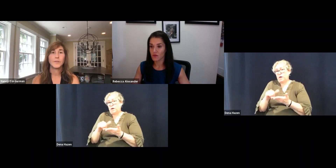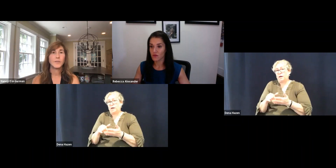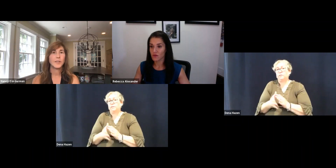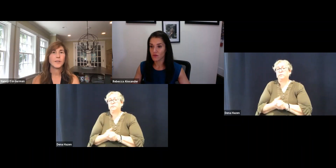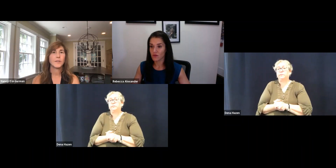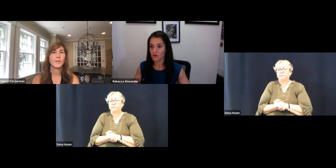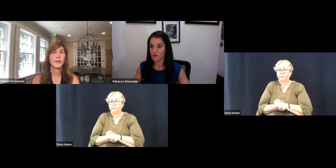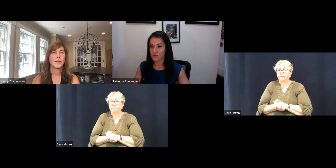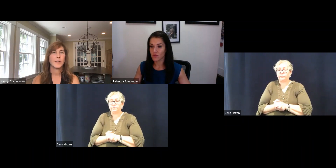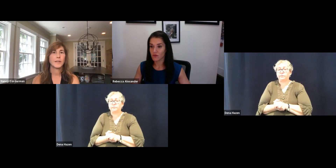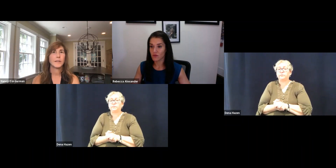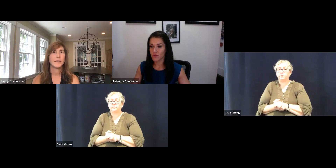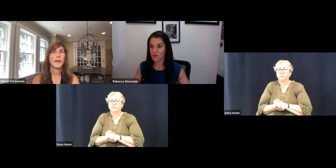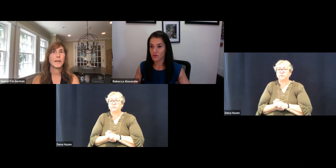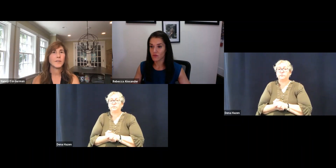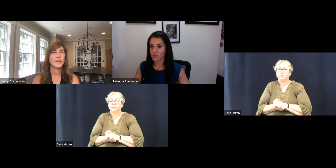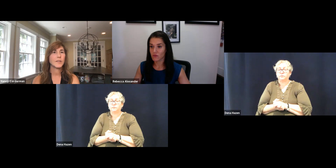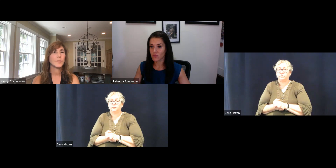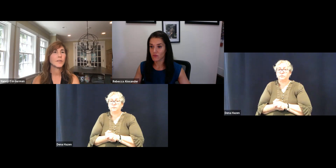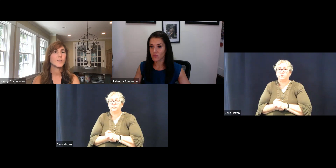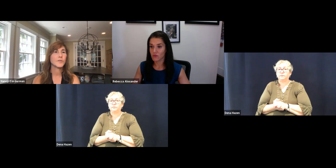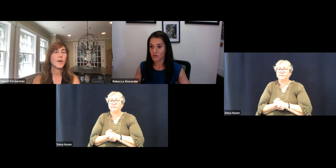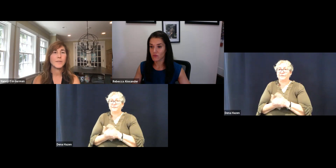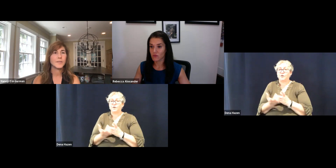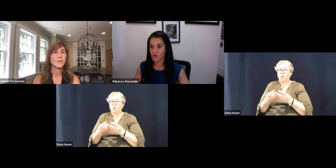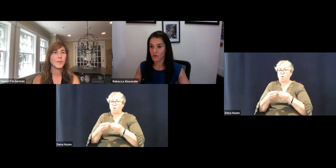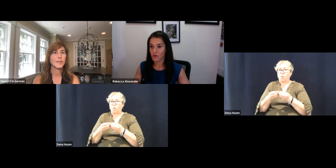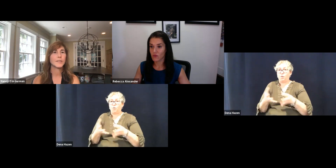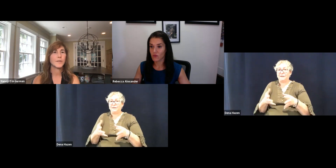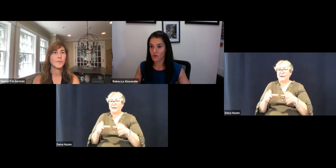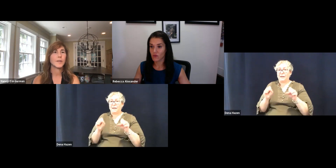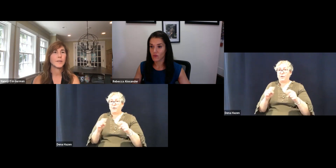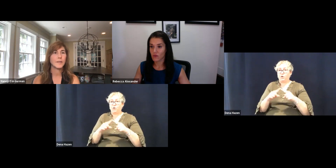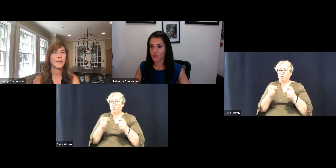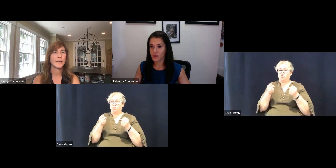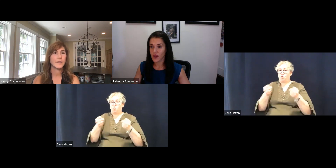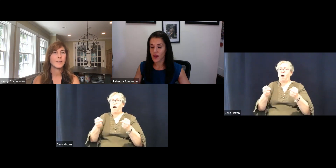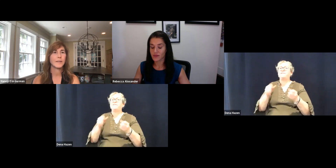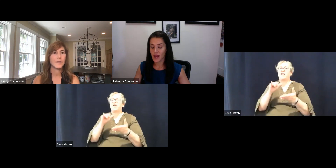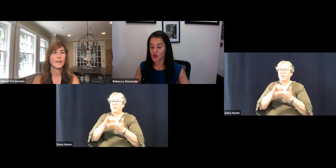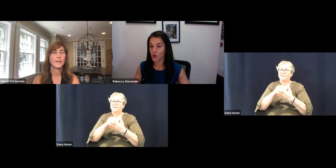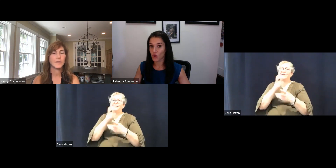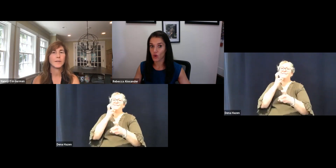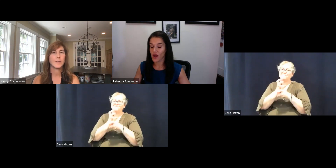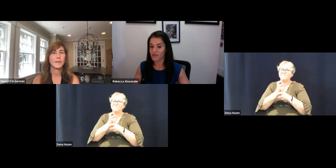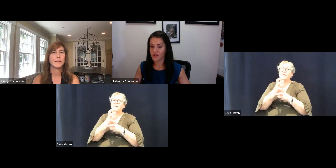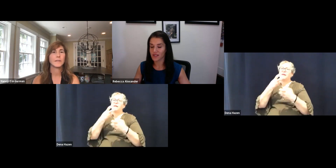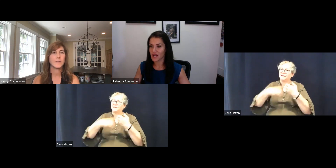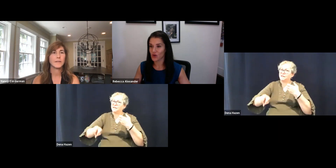Losing or not having the ability to drive is a really tough one. That's a whole-- I feel like that's